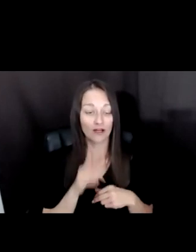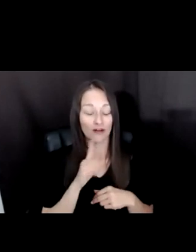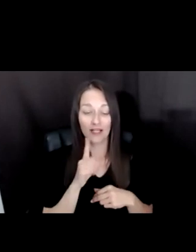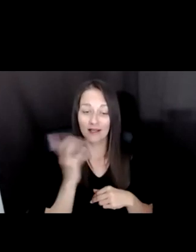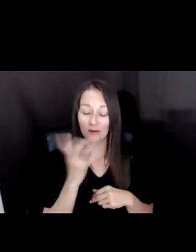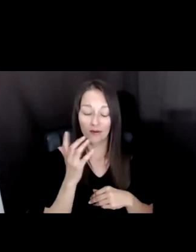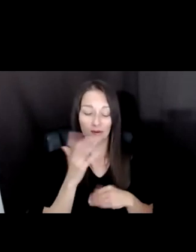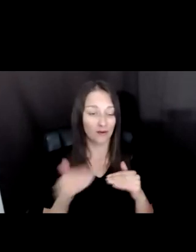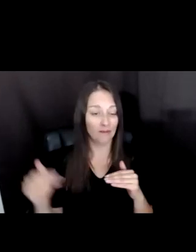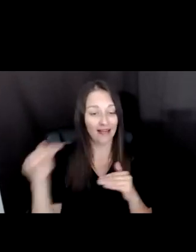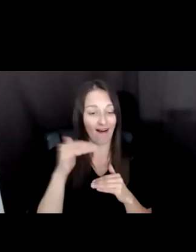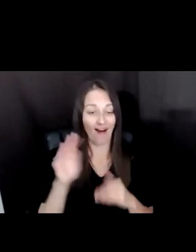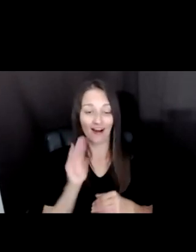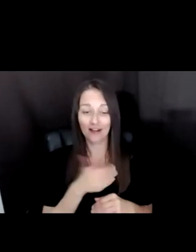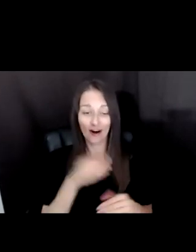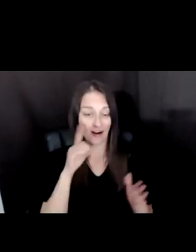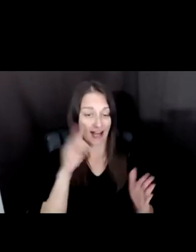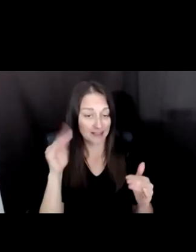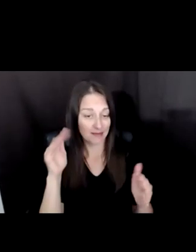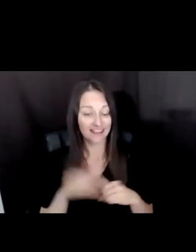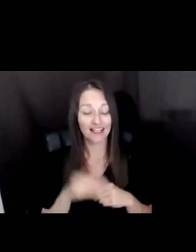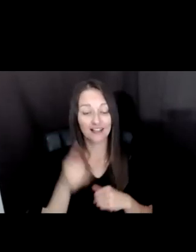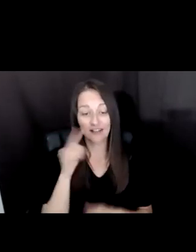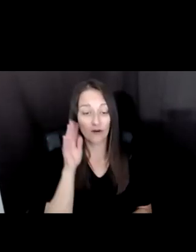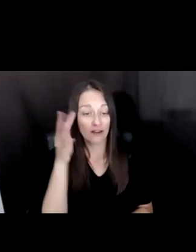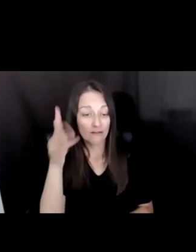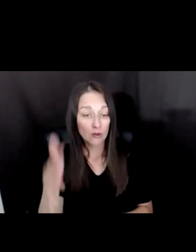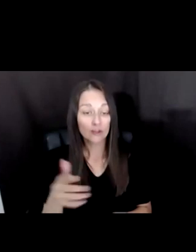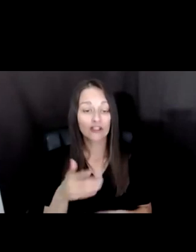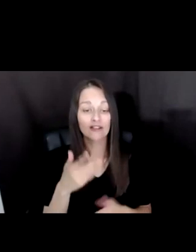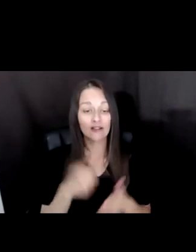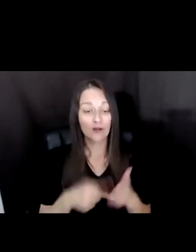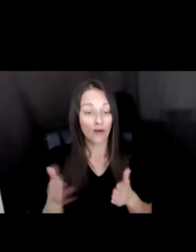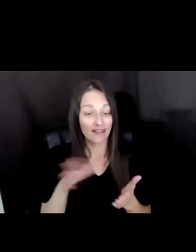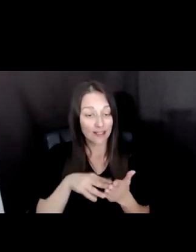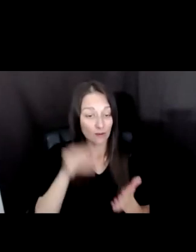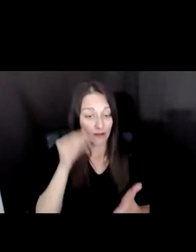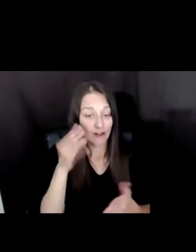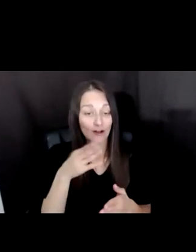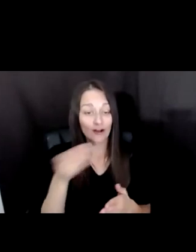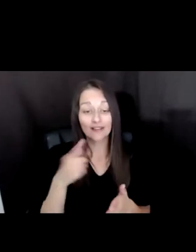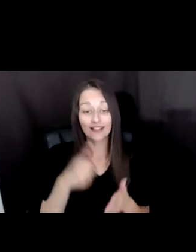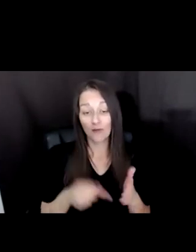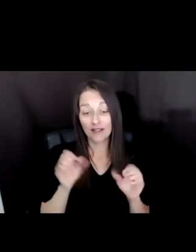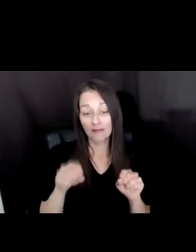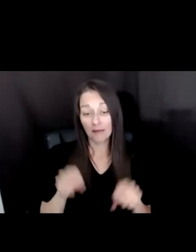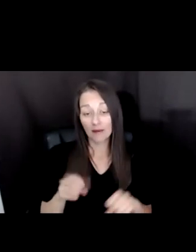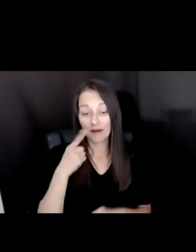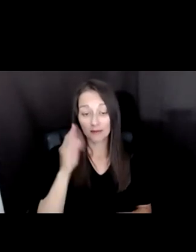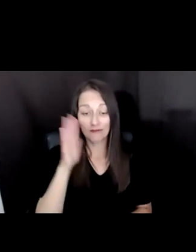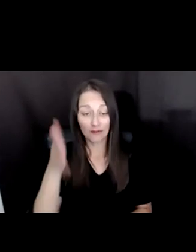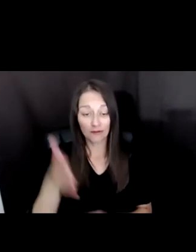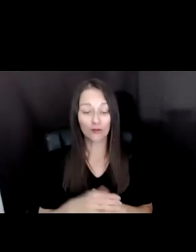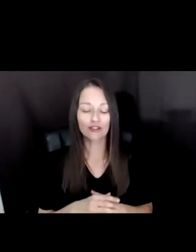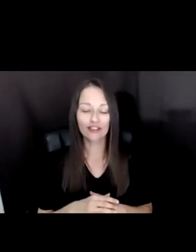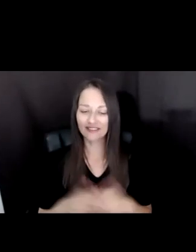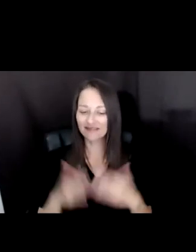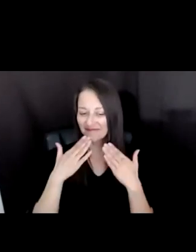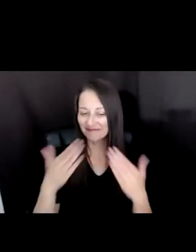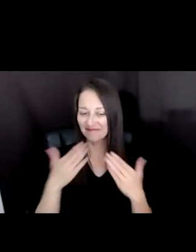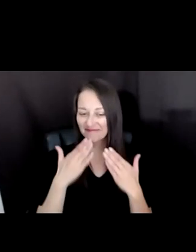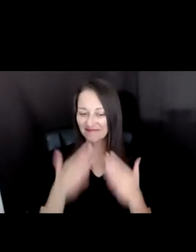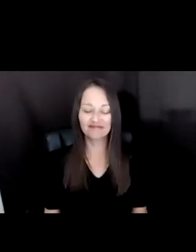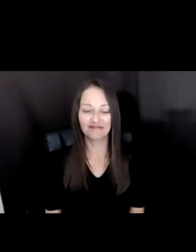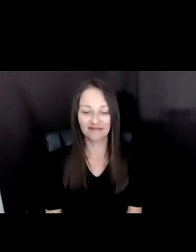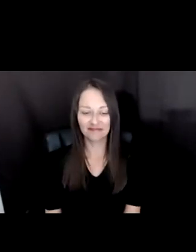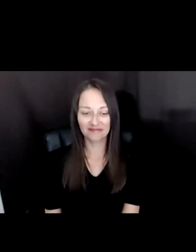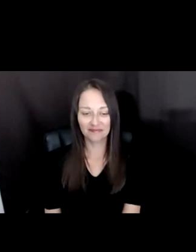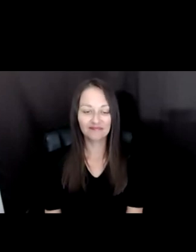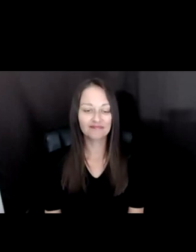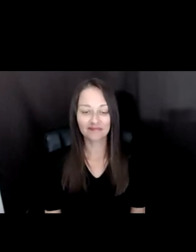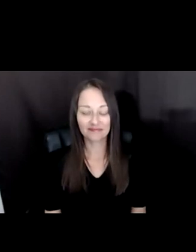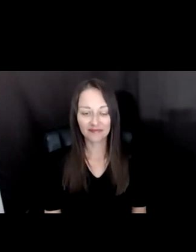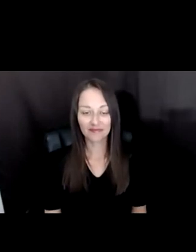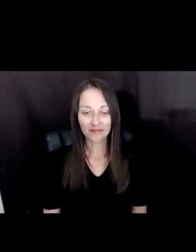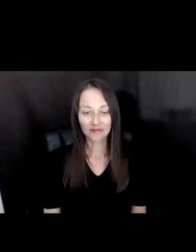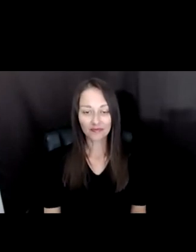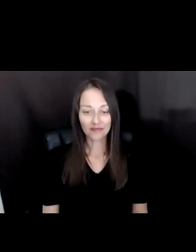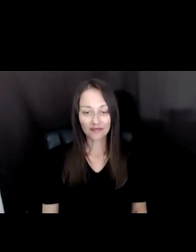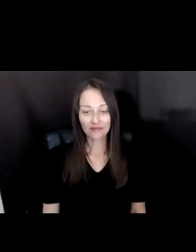ABOUT WHAT IT HOLDS FOR US, WHAT IT'S TAUGHT US, AND WHAT IT HOLDS FOR US. THANK YOU.